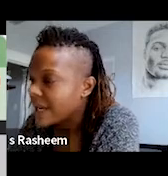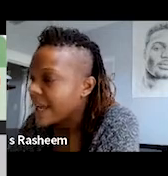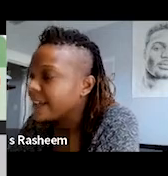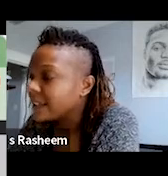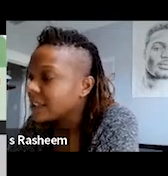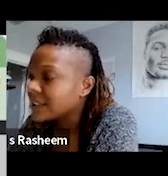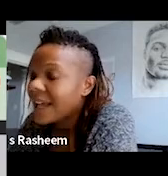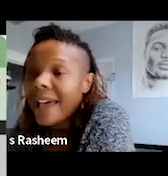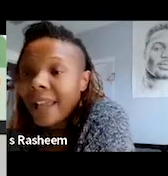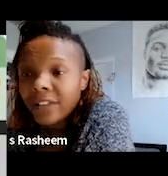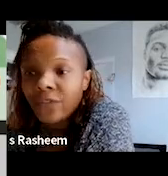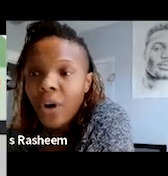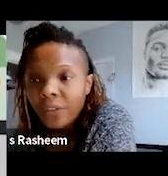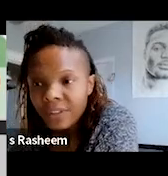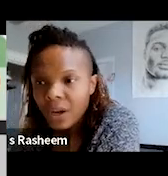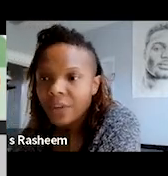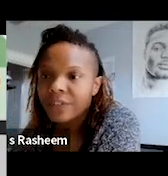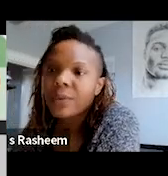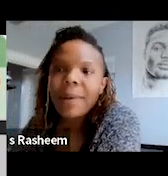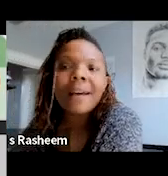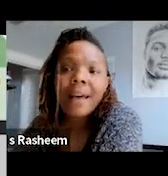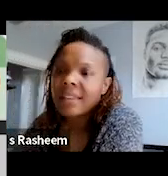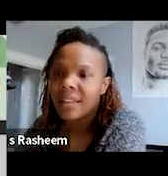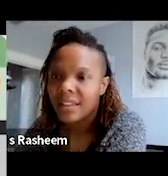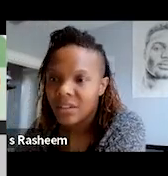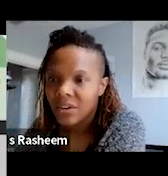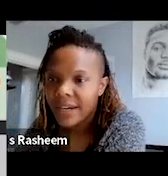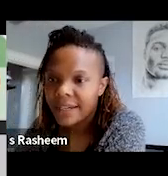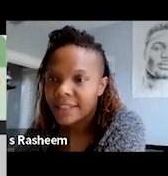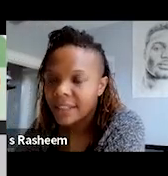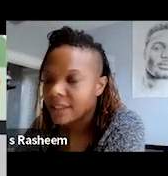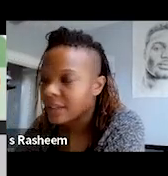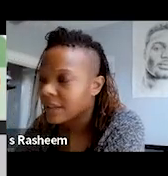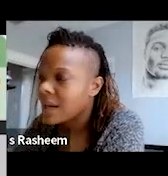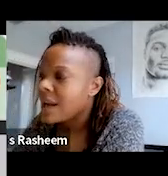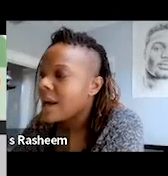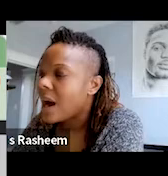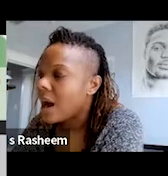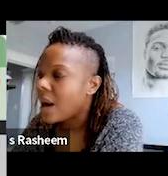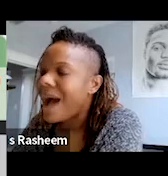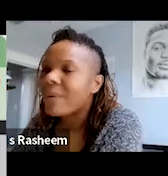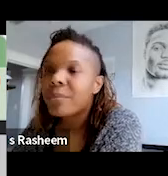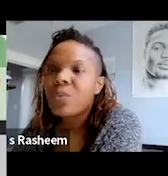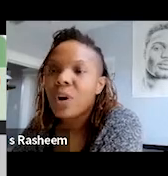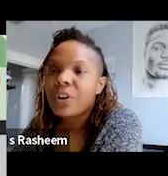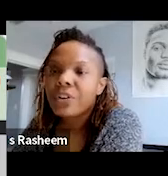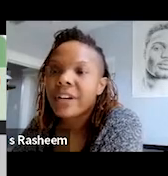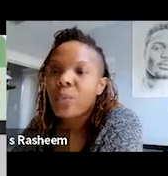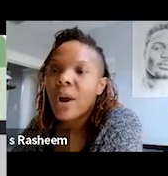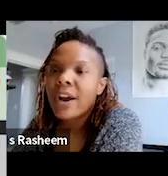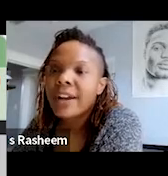And it looks like, like off the rib, I think that's a great idea I would be wondering where